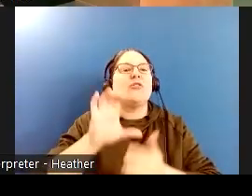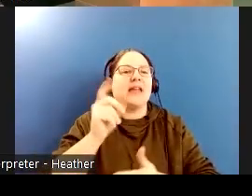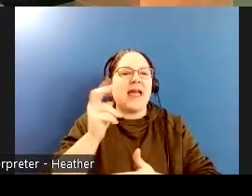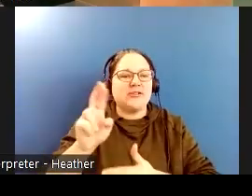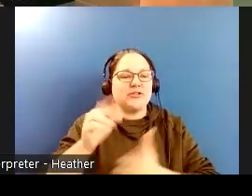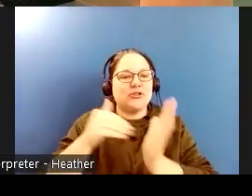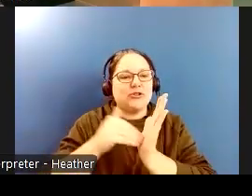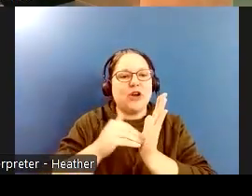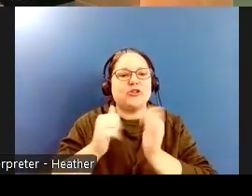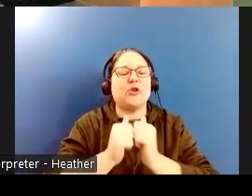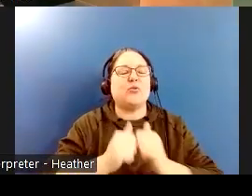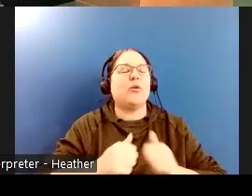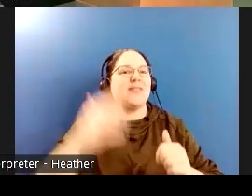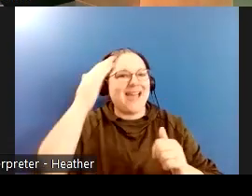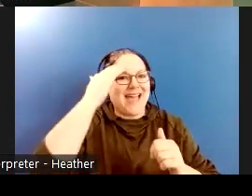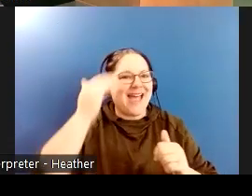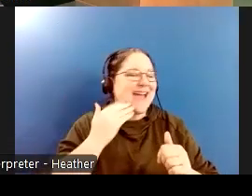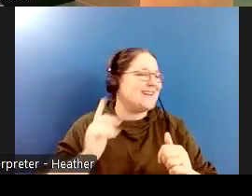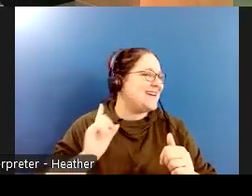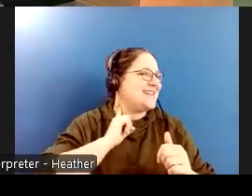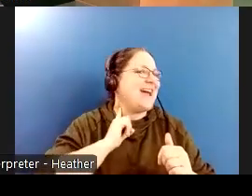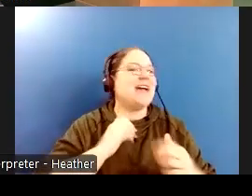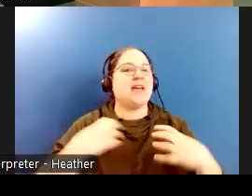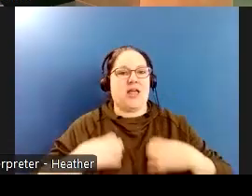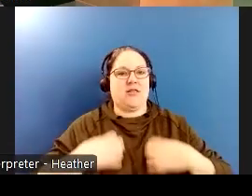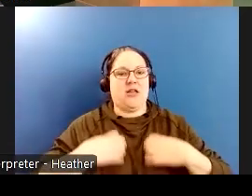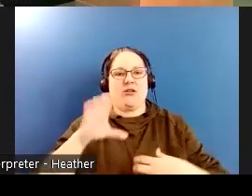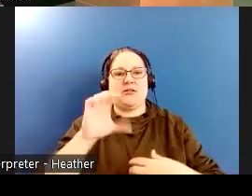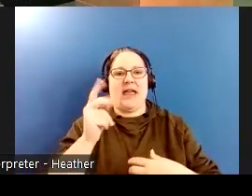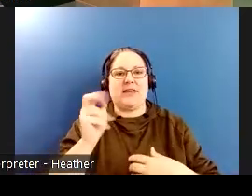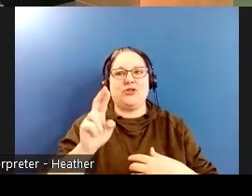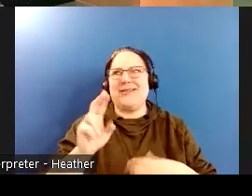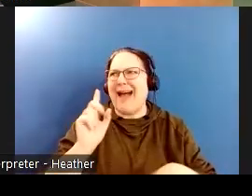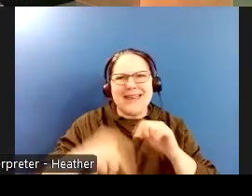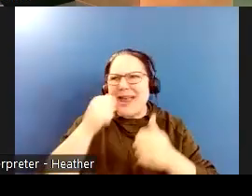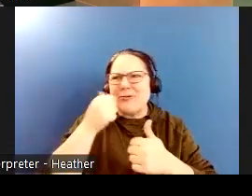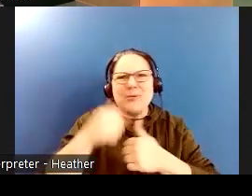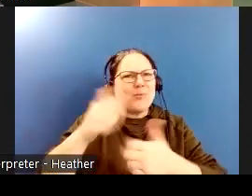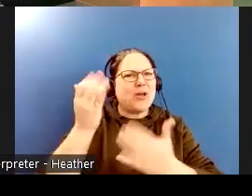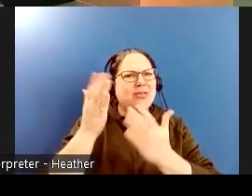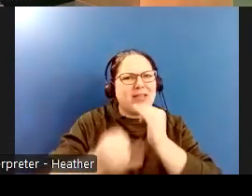and lung cancers. I can't recall last time we had an oncologist presenting at our grand rounds. So,